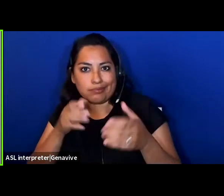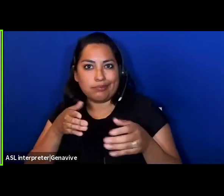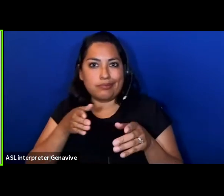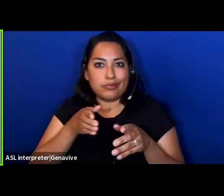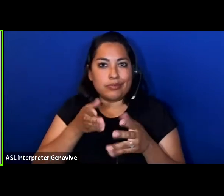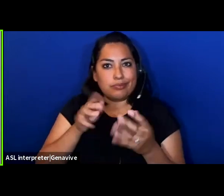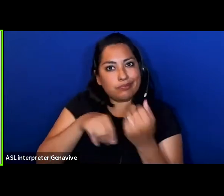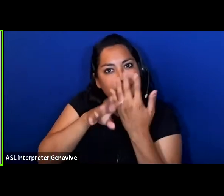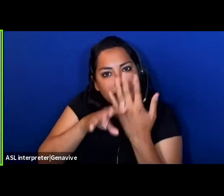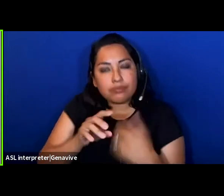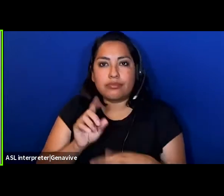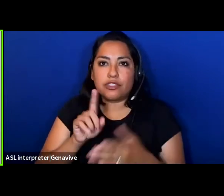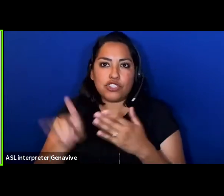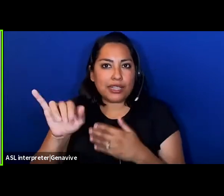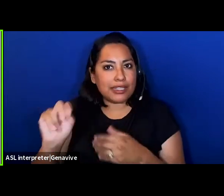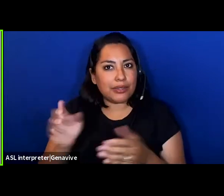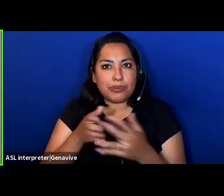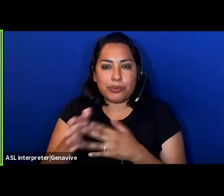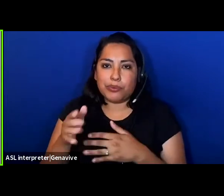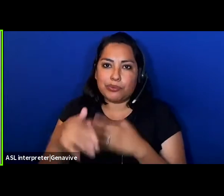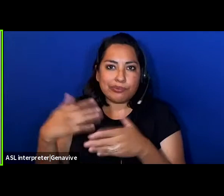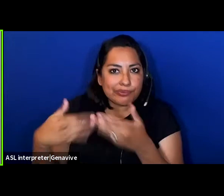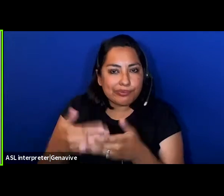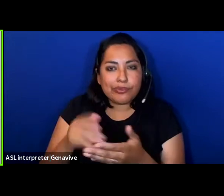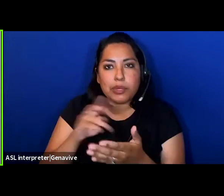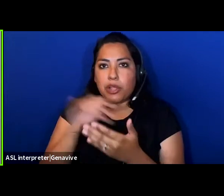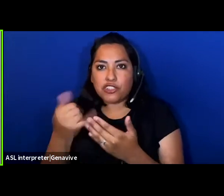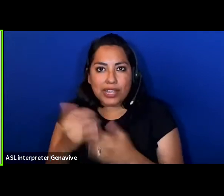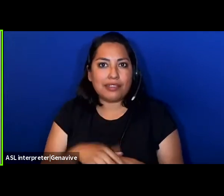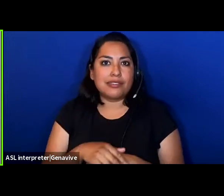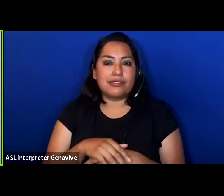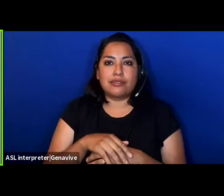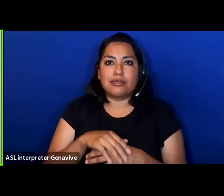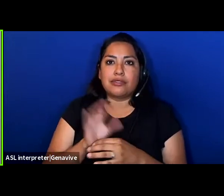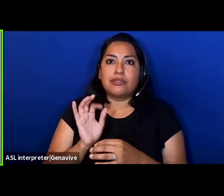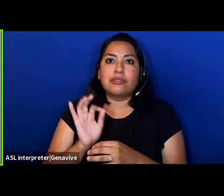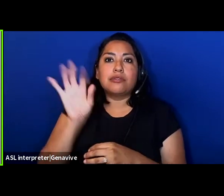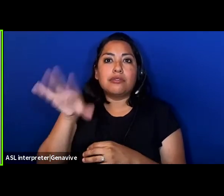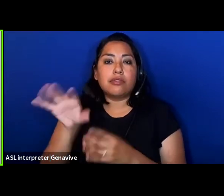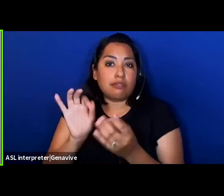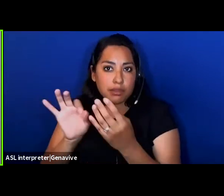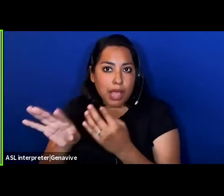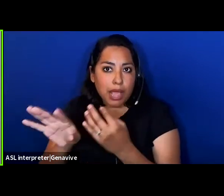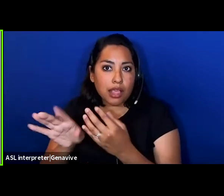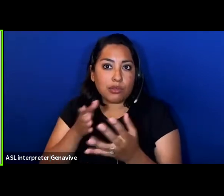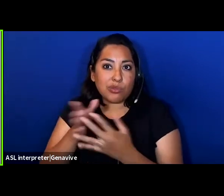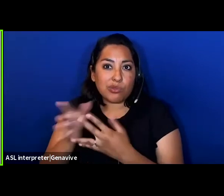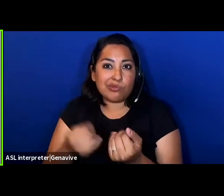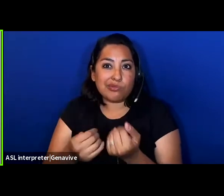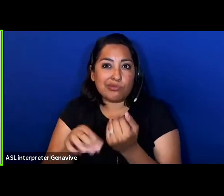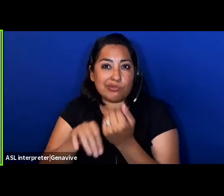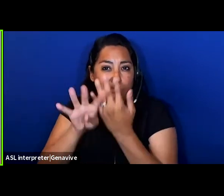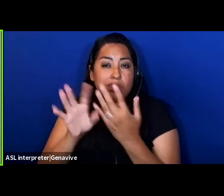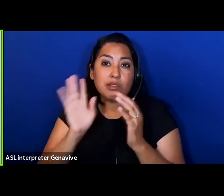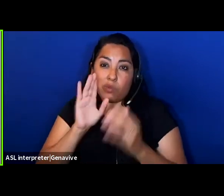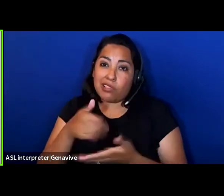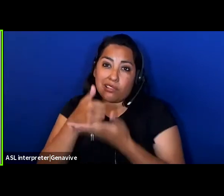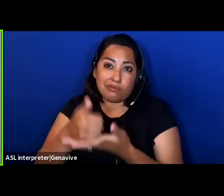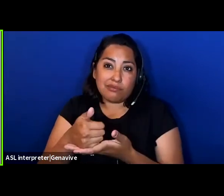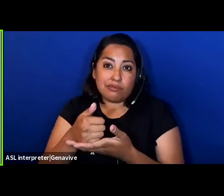check in on progress and to give somebody little pieces of feedback that can make a difference in their performance review going forward.